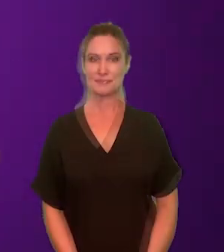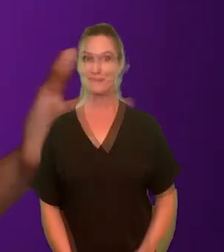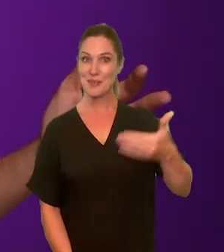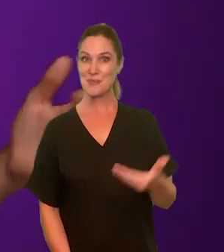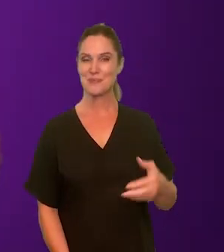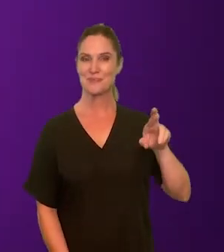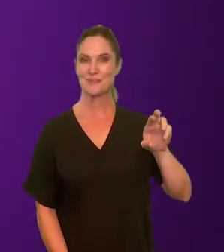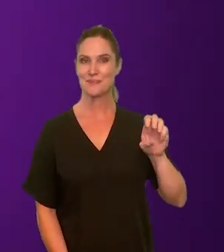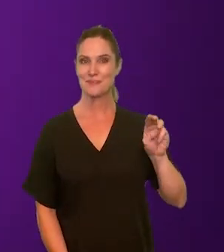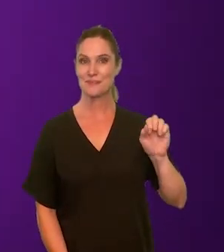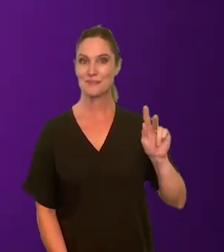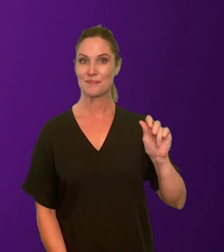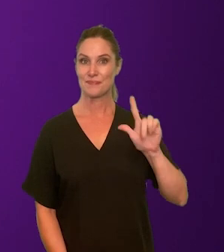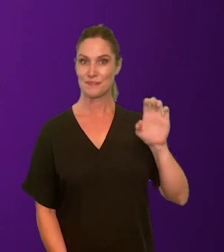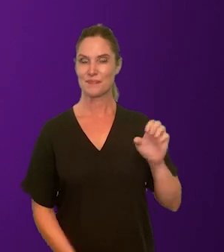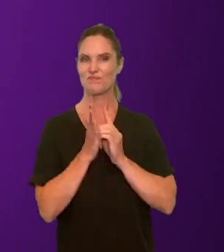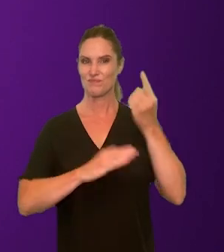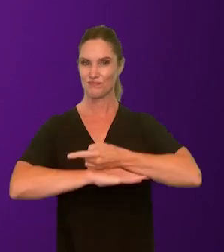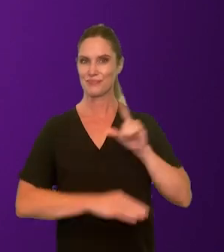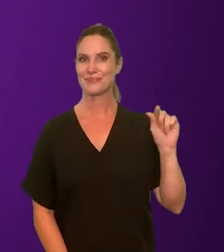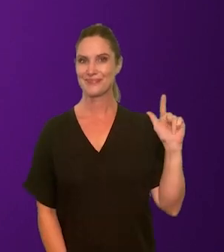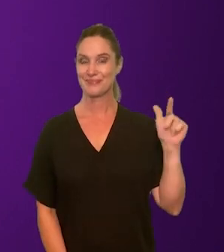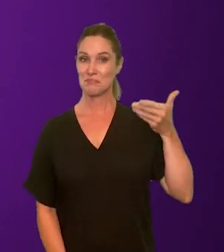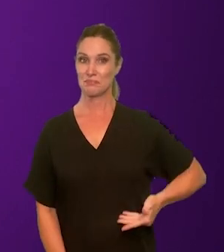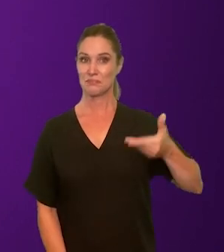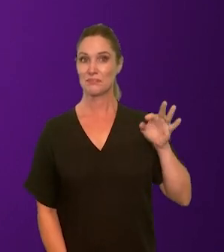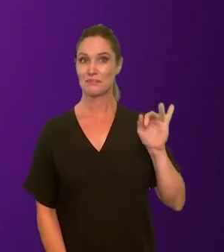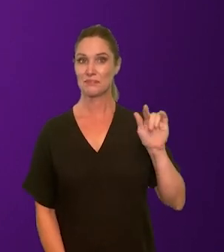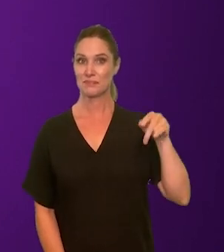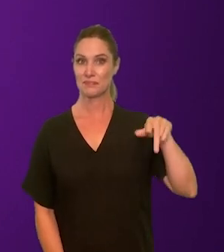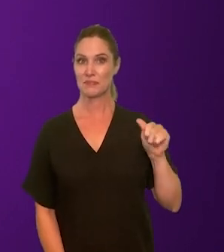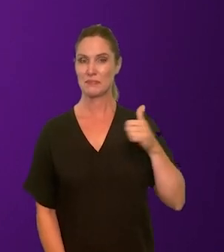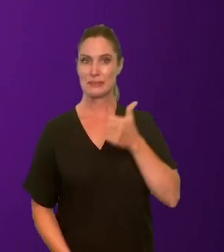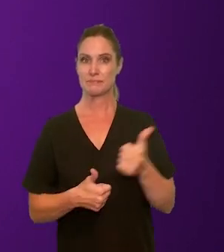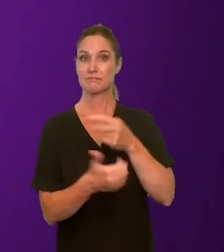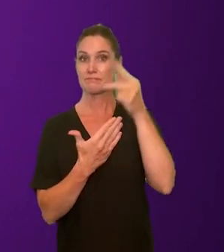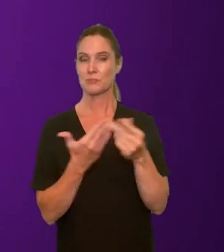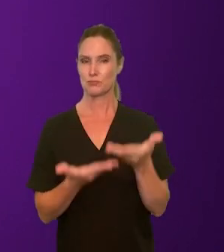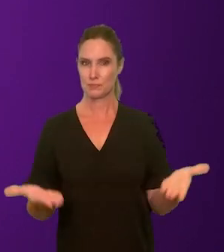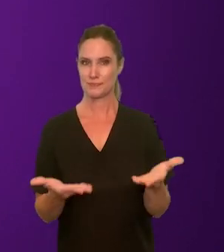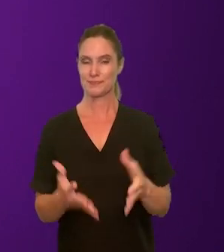Welcome to Remarkable Demo Day 2023. My name is Filipa and I'm the Head of Programs at Remarkable.